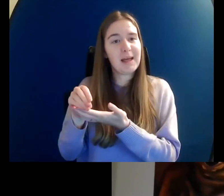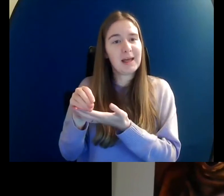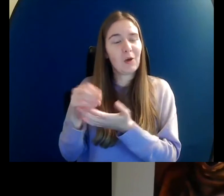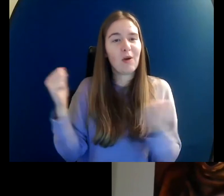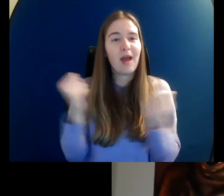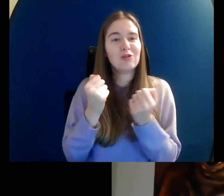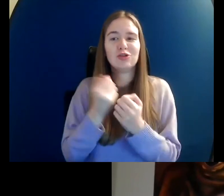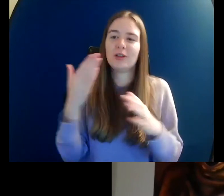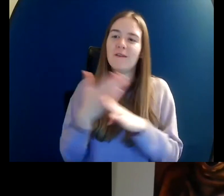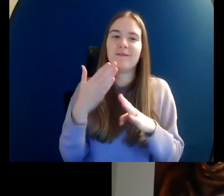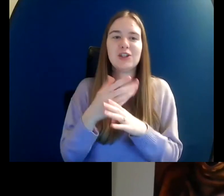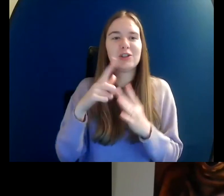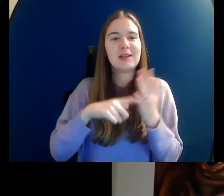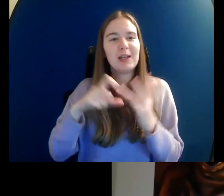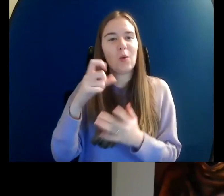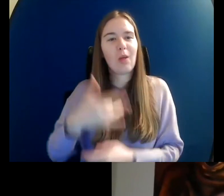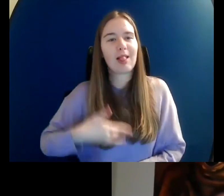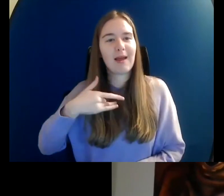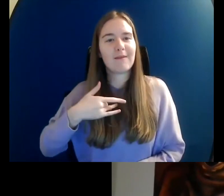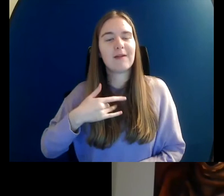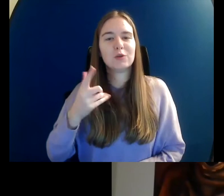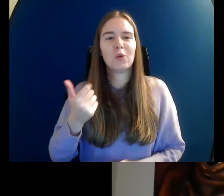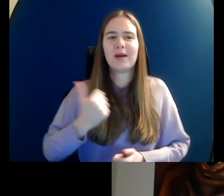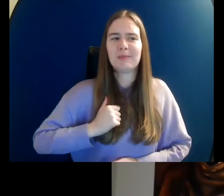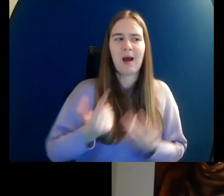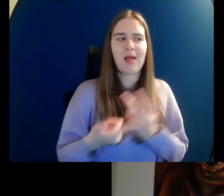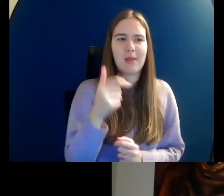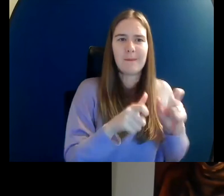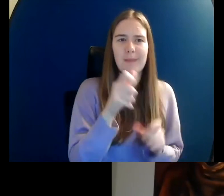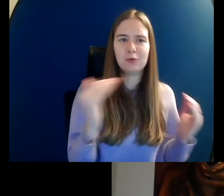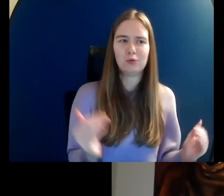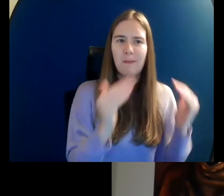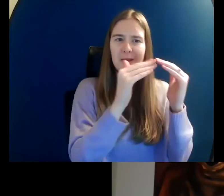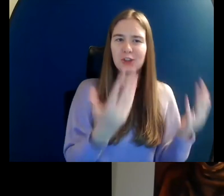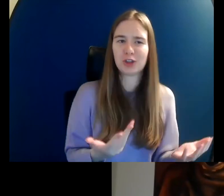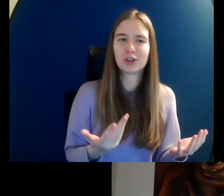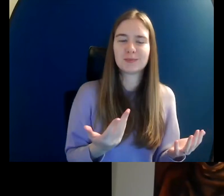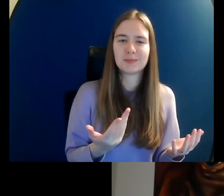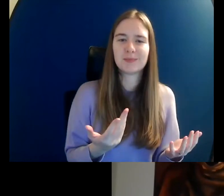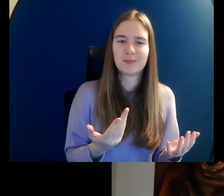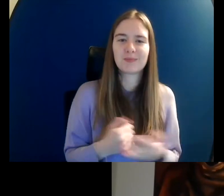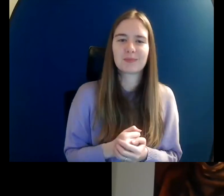and eco-friendly living that expect others with less to be up to their standards? As with the majority of social issues,